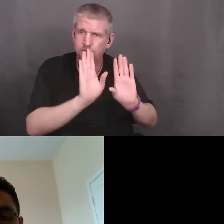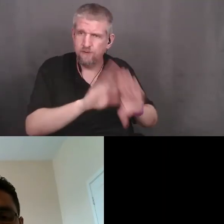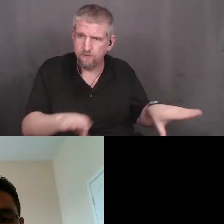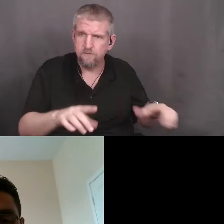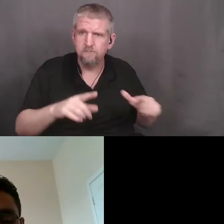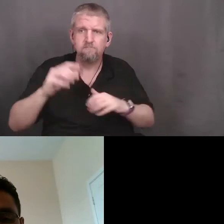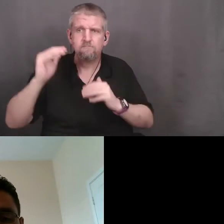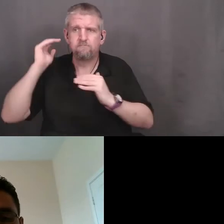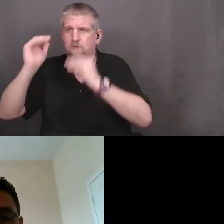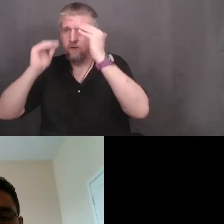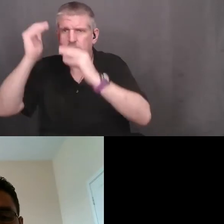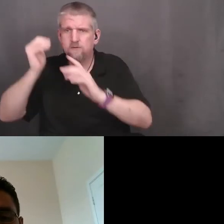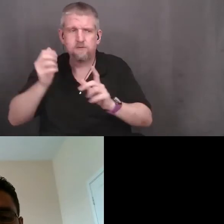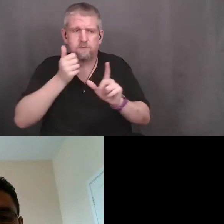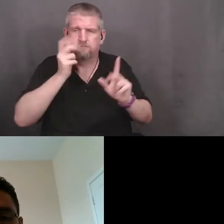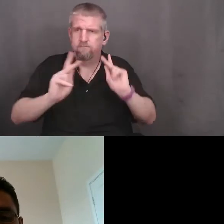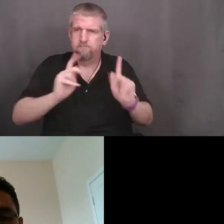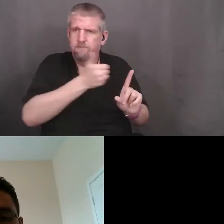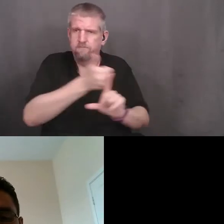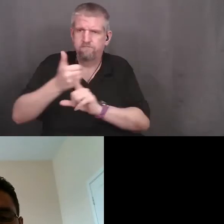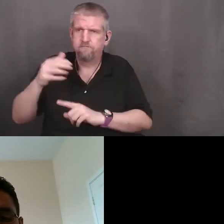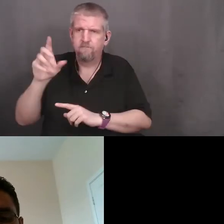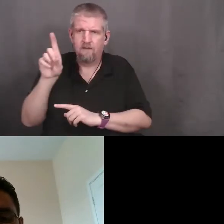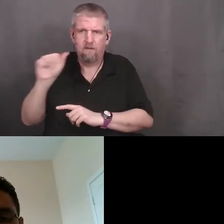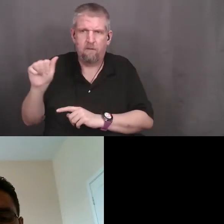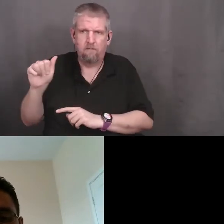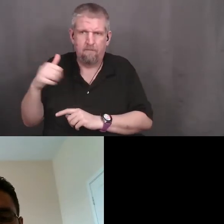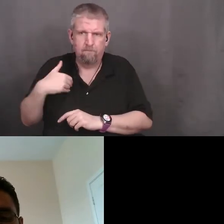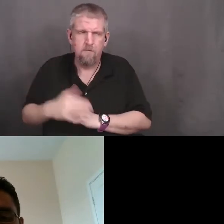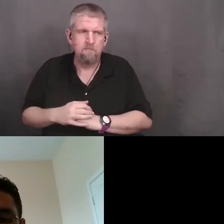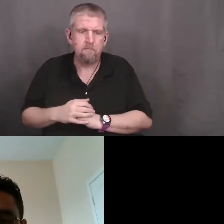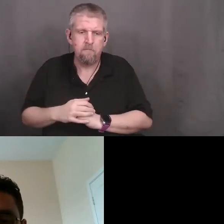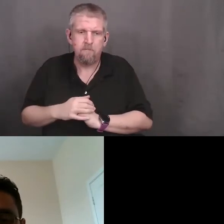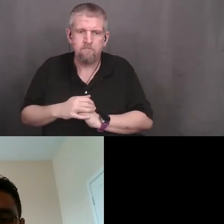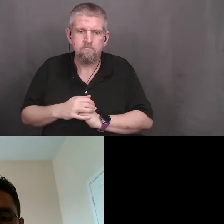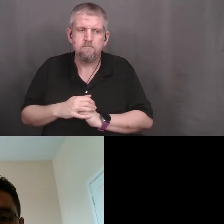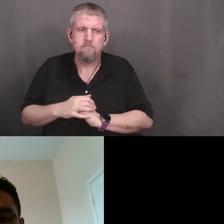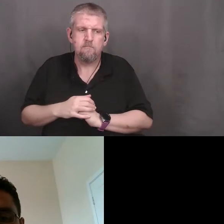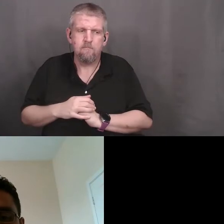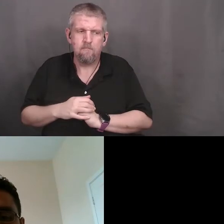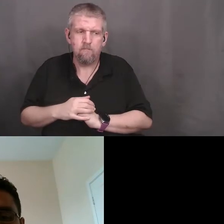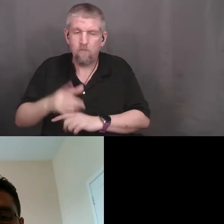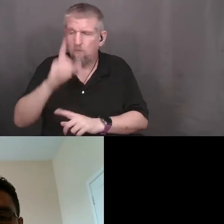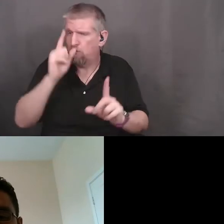with disabilities and the state of Texas. Our goal is to make sure that people with disabilities